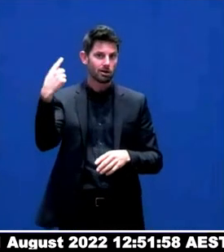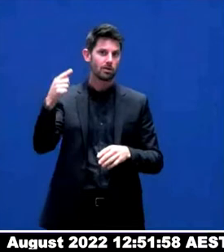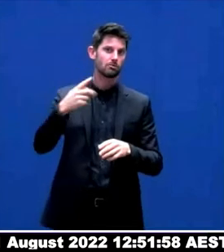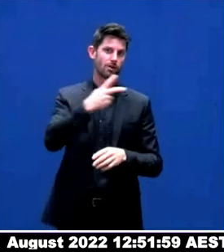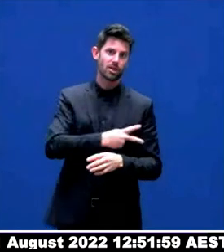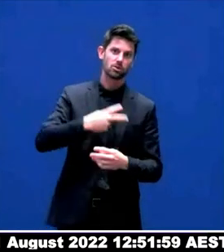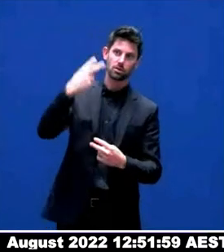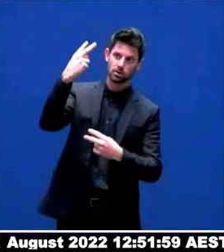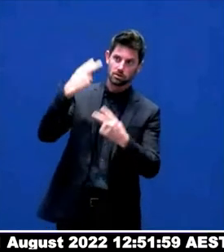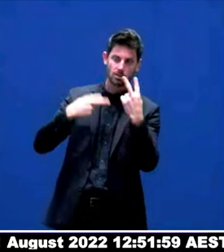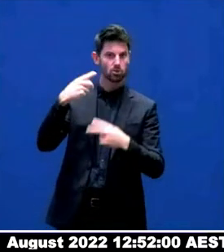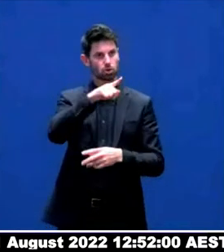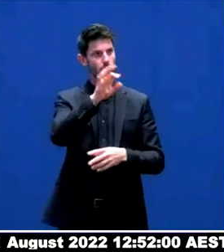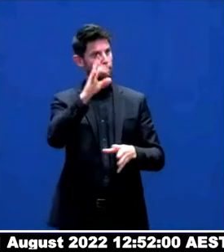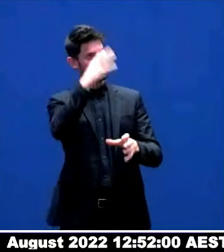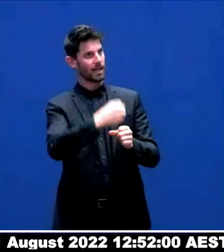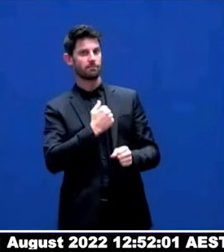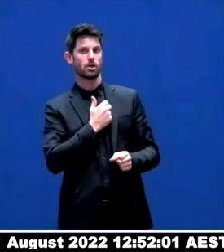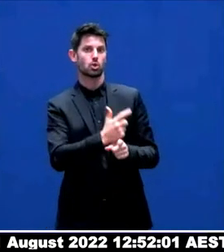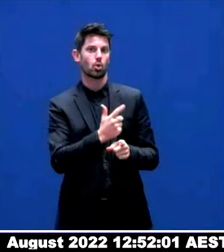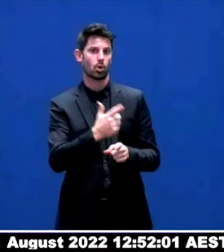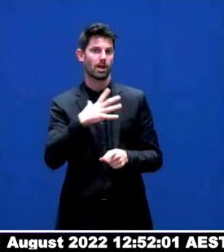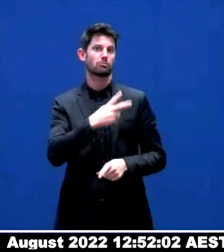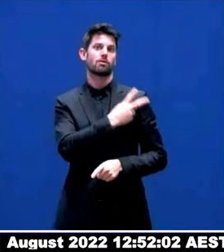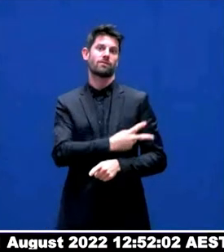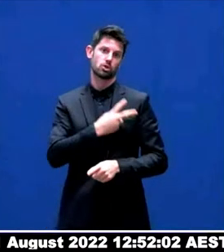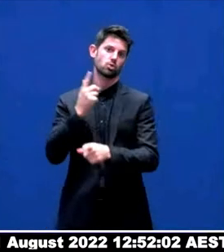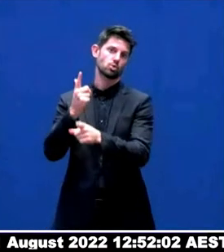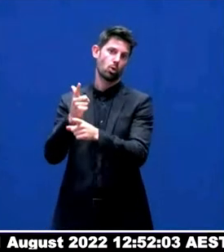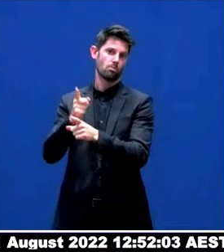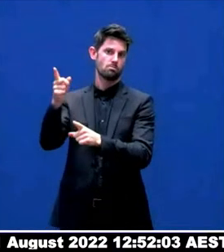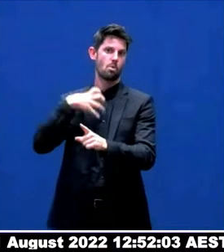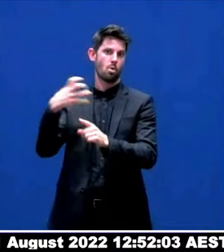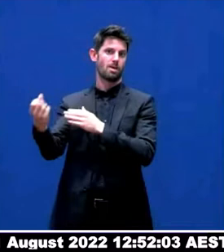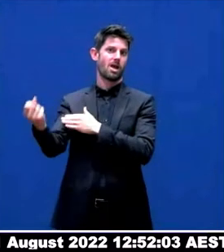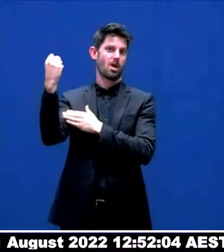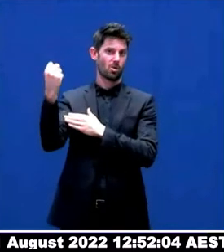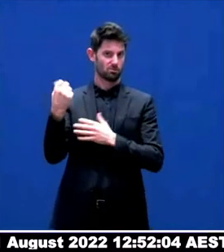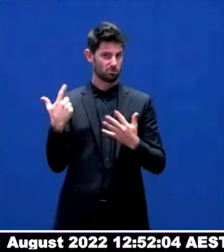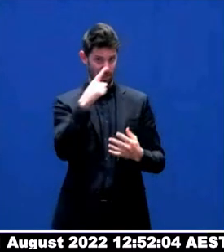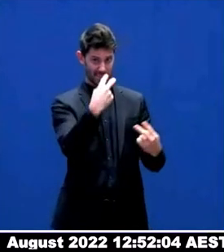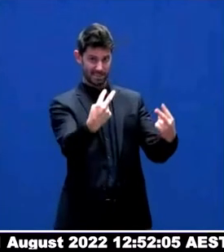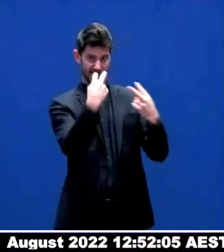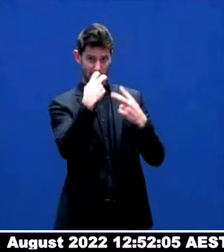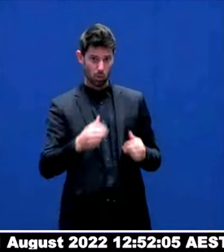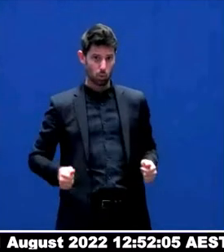paperwork for things that do appear to be bleedingly obvious. If I have a wheelchair, it's pretty obvious I'm going to need lower kitchen benches at